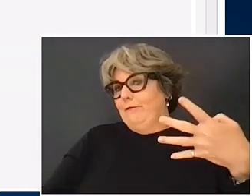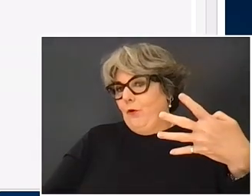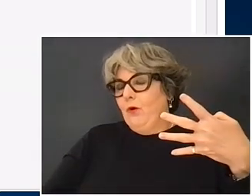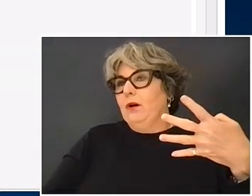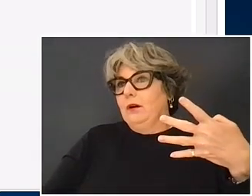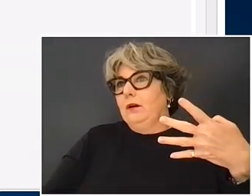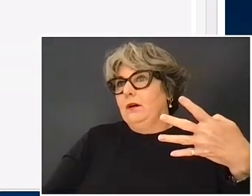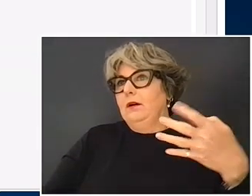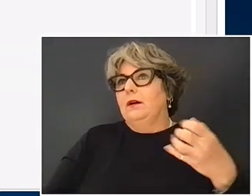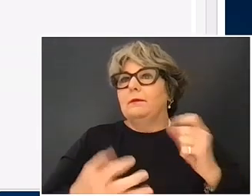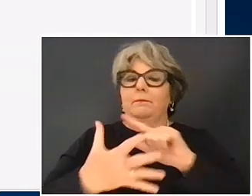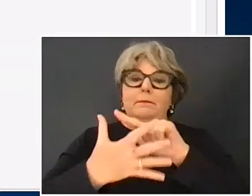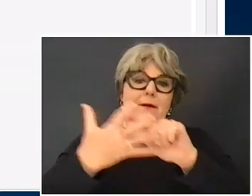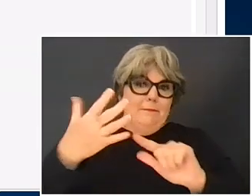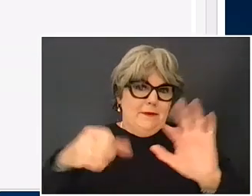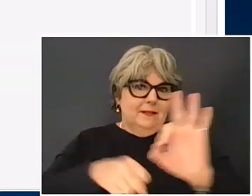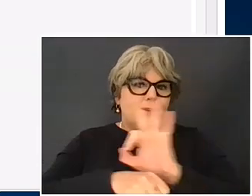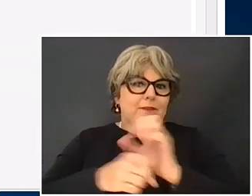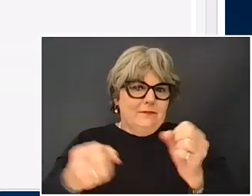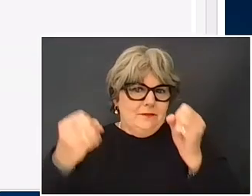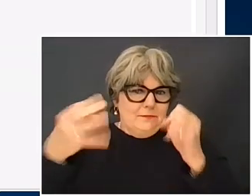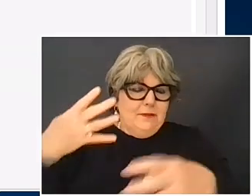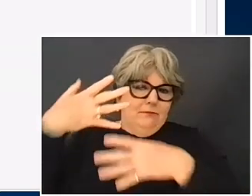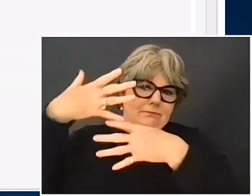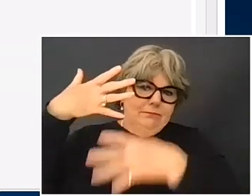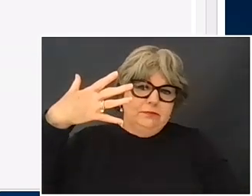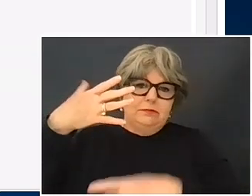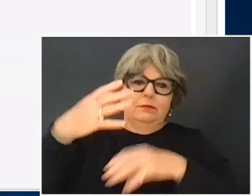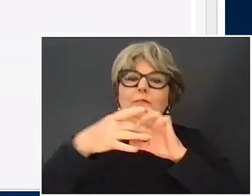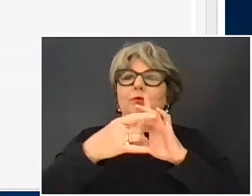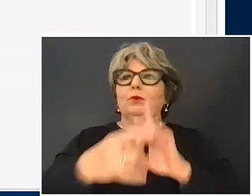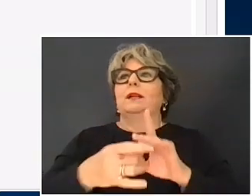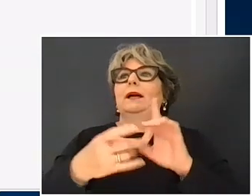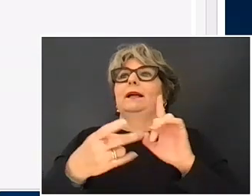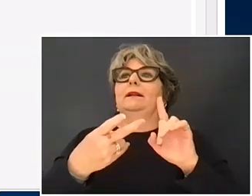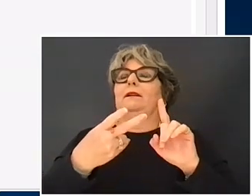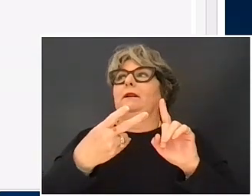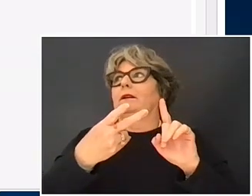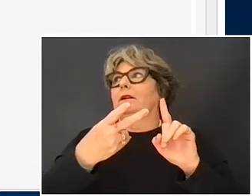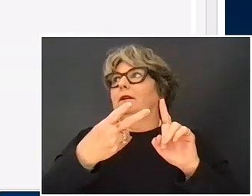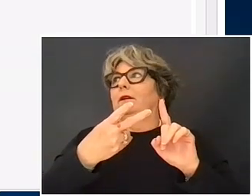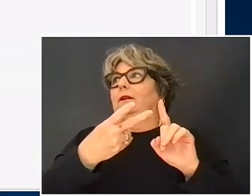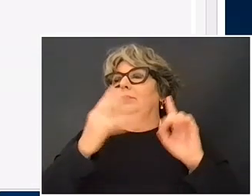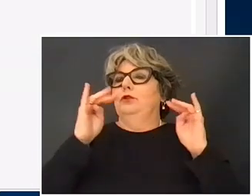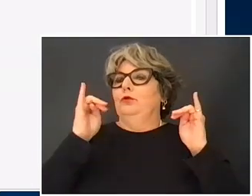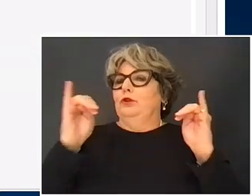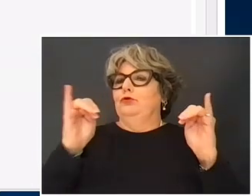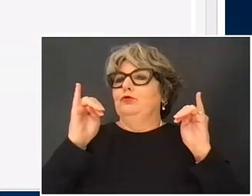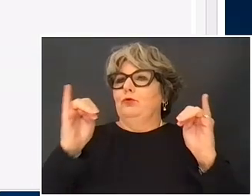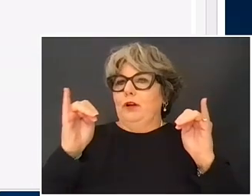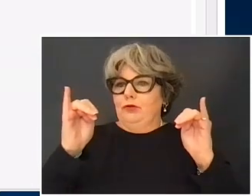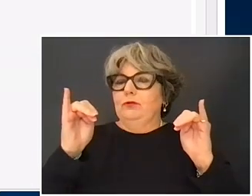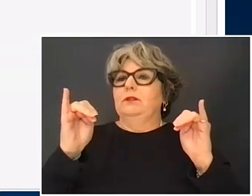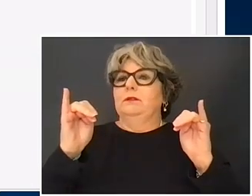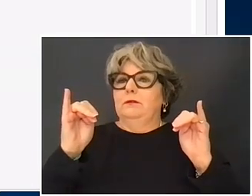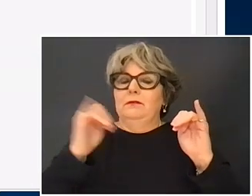other functions that are surrounding or related to instruction that OPMs and other